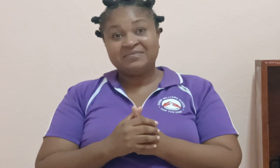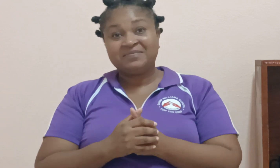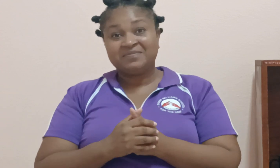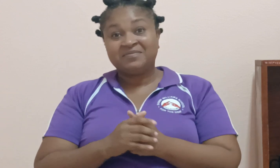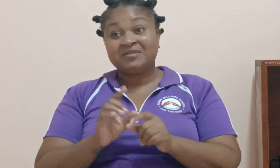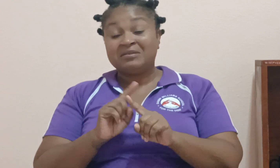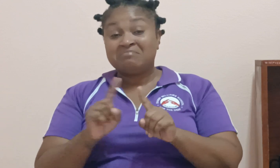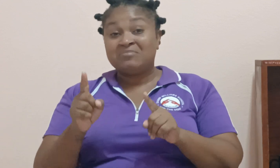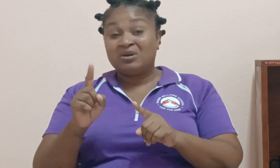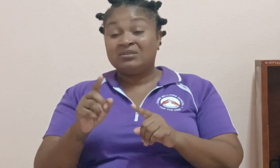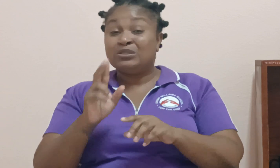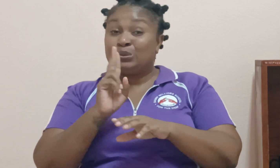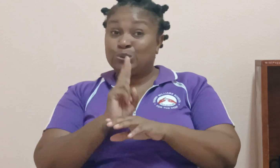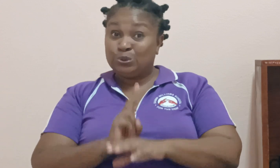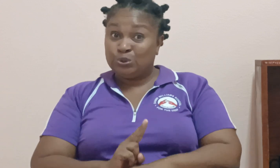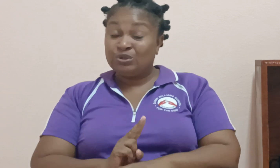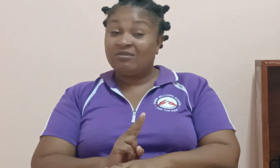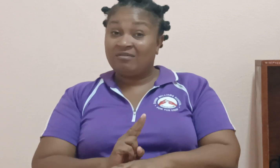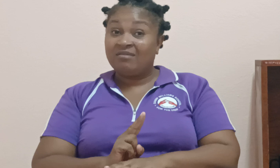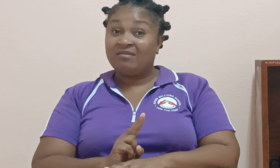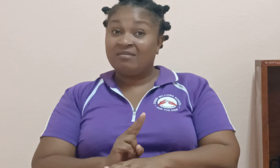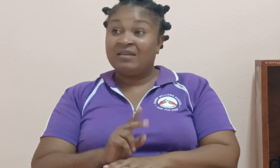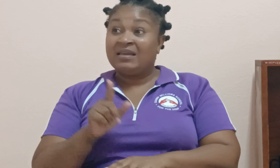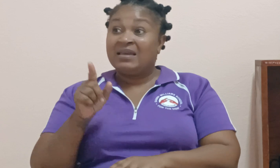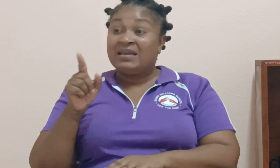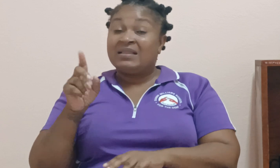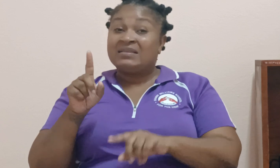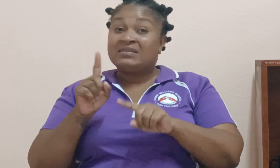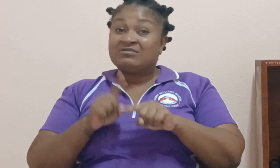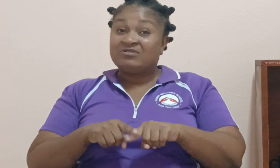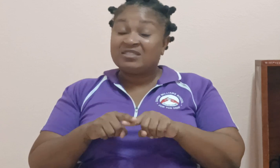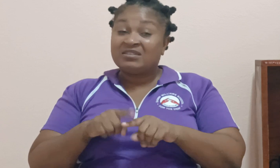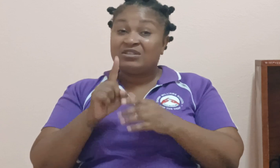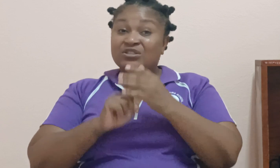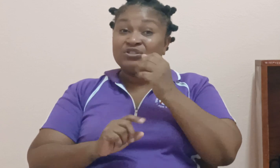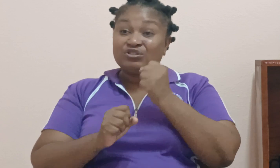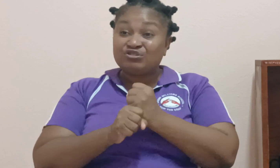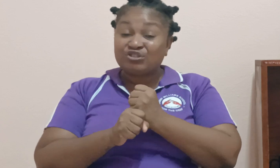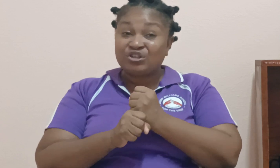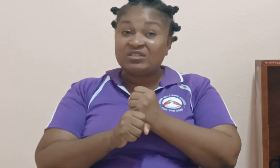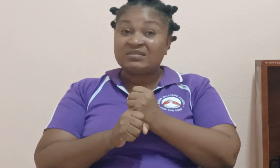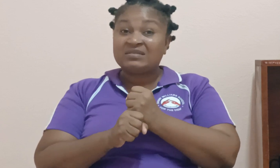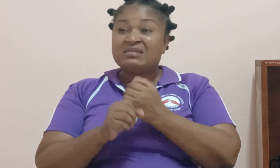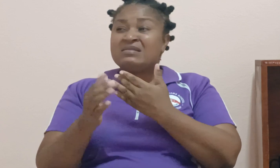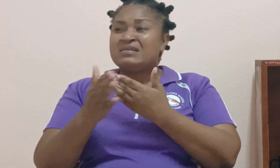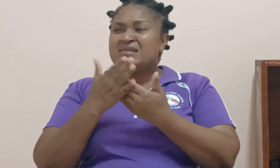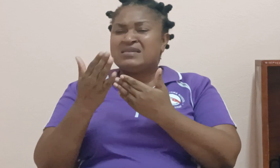But usually this reliance and trust is easier to talk about